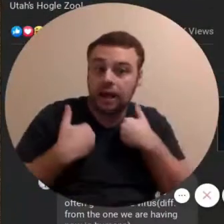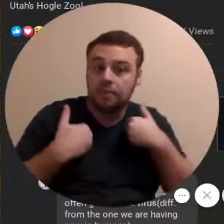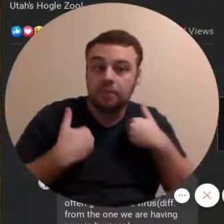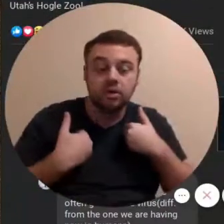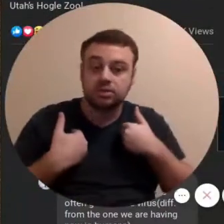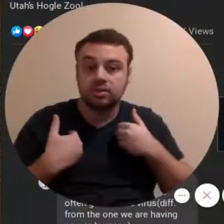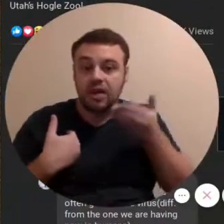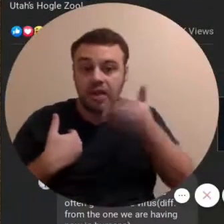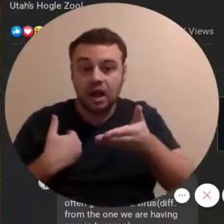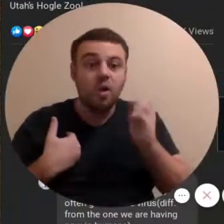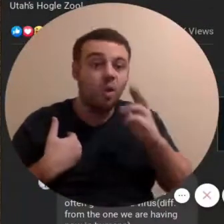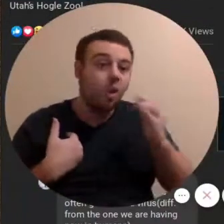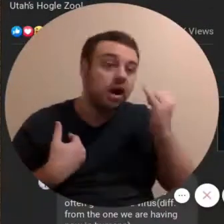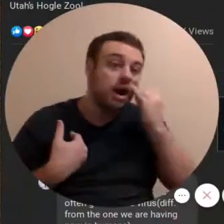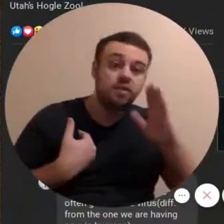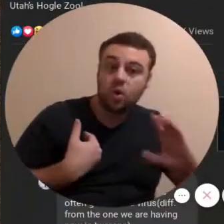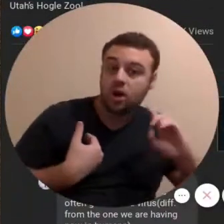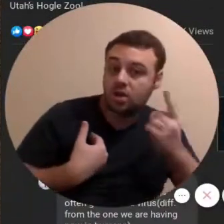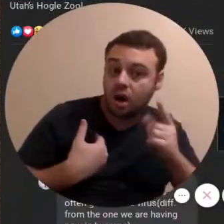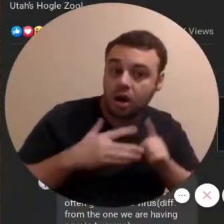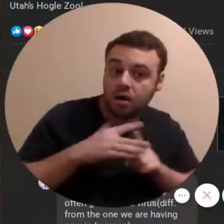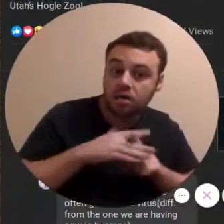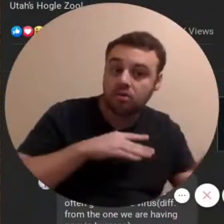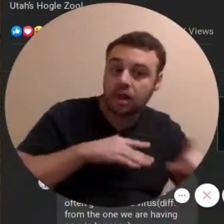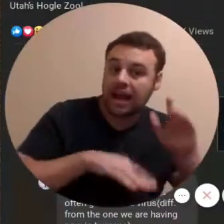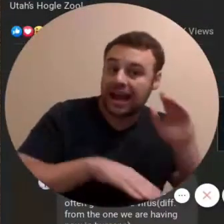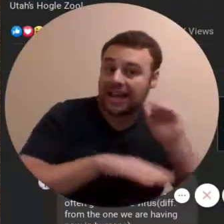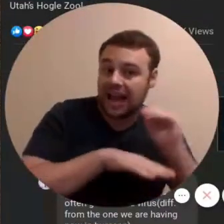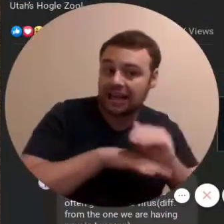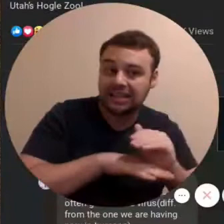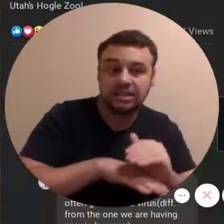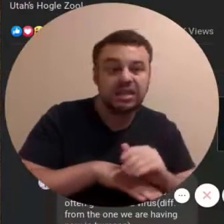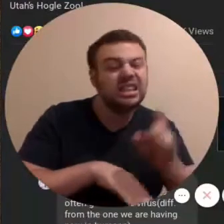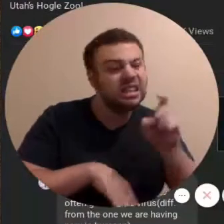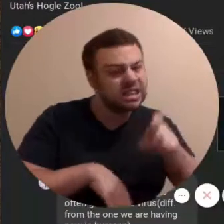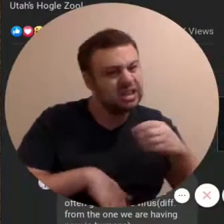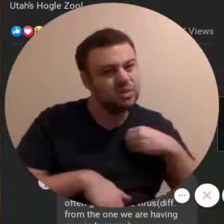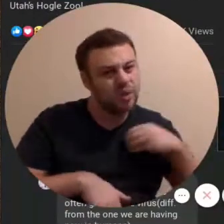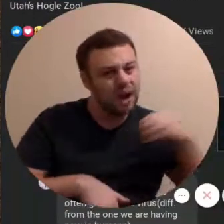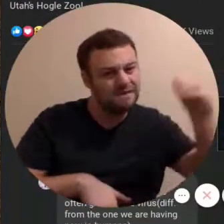get some lights out there. So you can see, before you let your dog out. Because